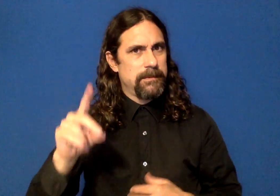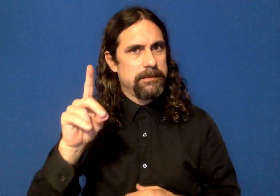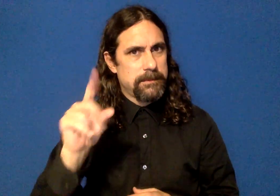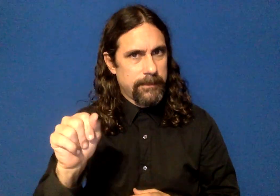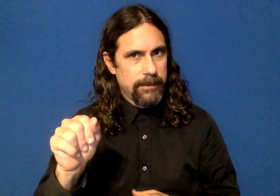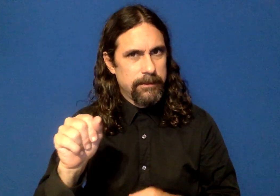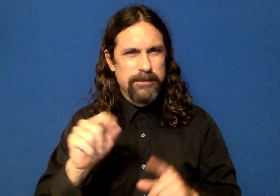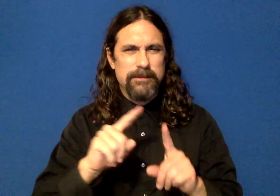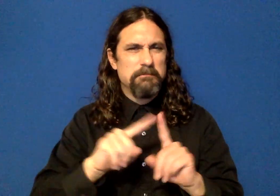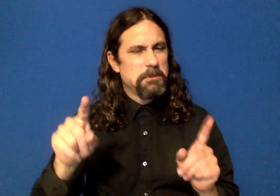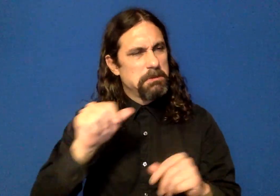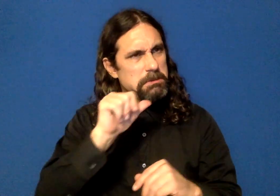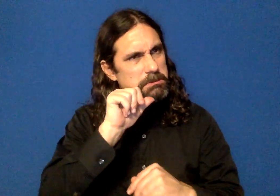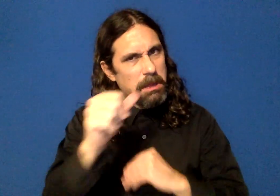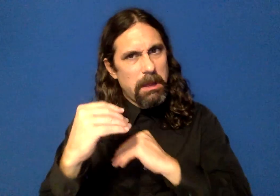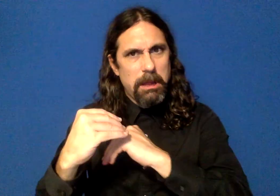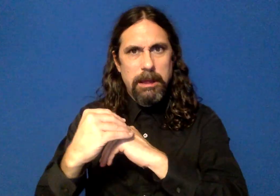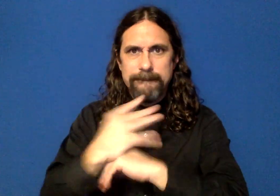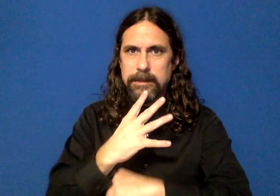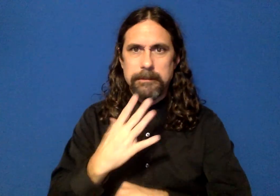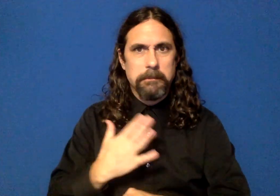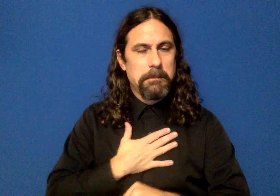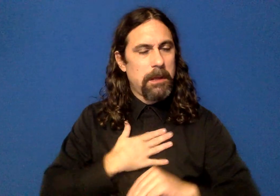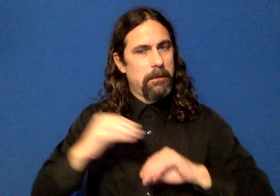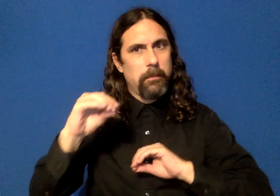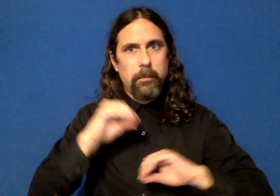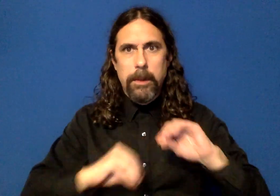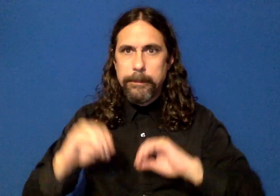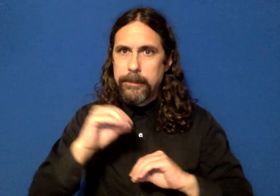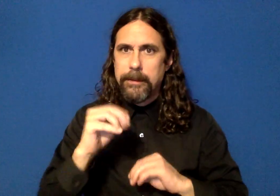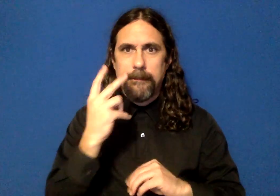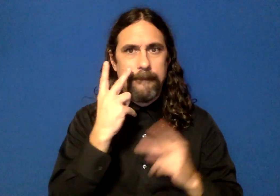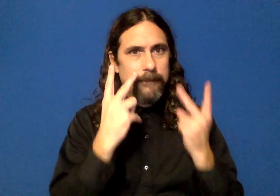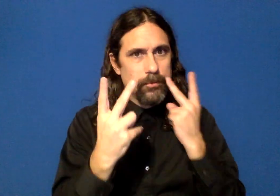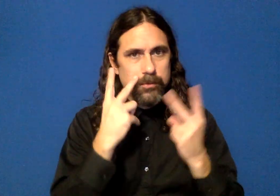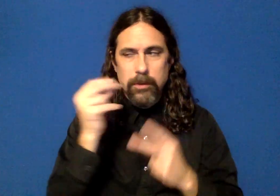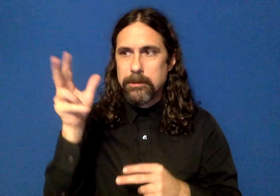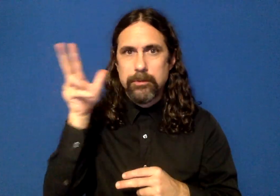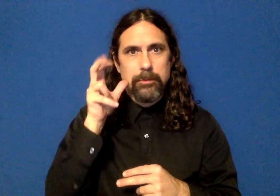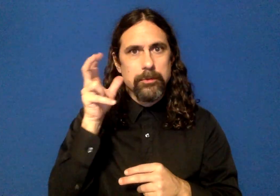I have a disability, but it does not affect my mobility, vision, or hearing.